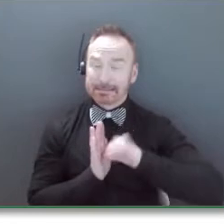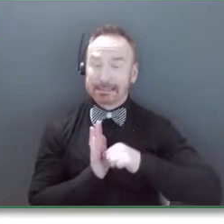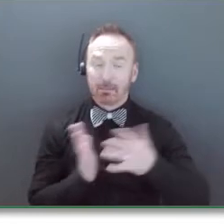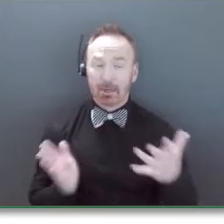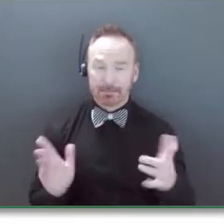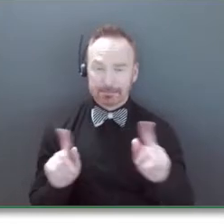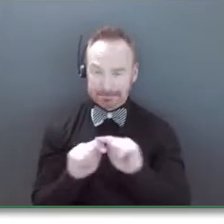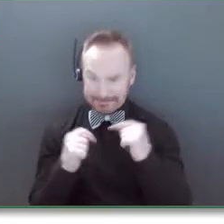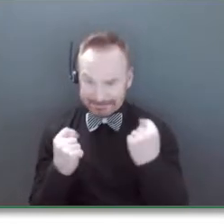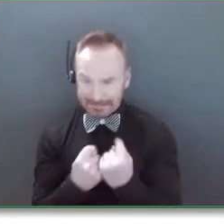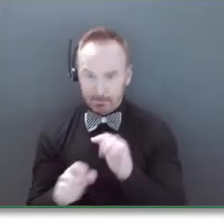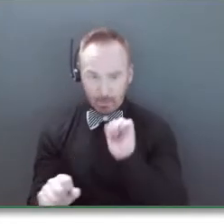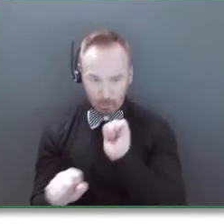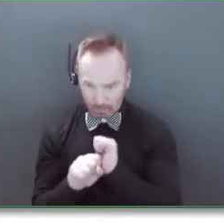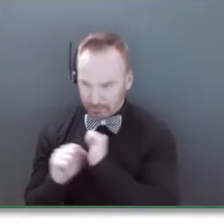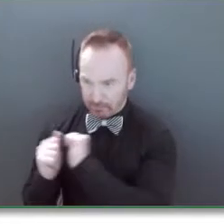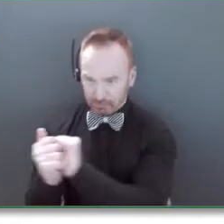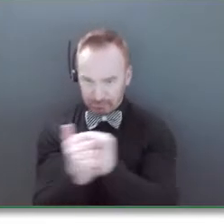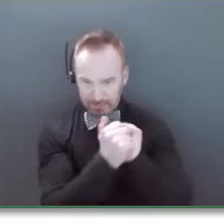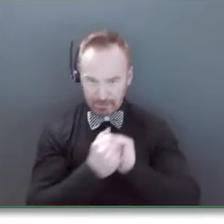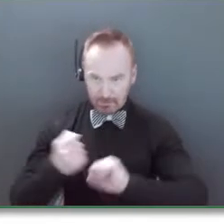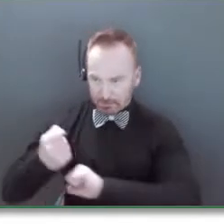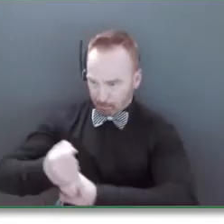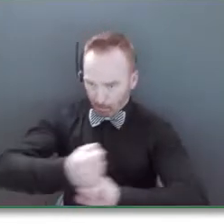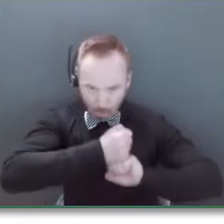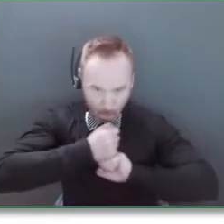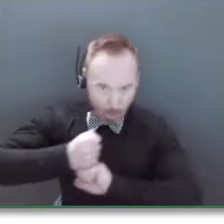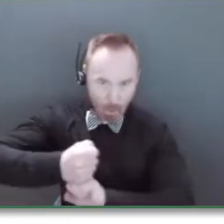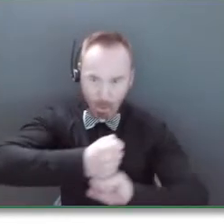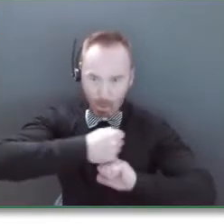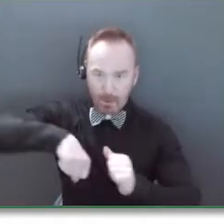you know even very very challenging destinations can be possible if you've